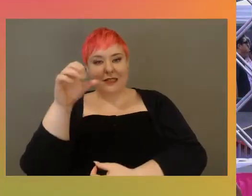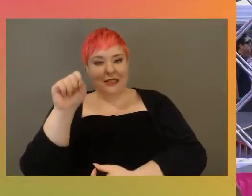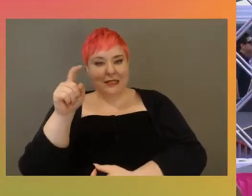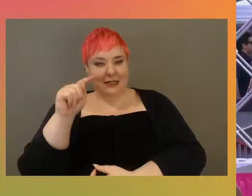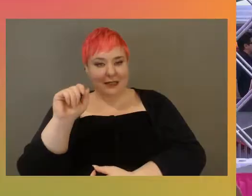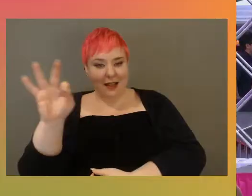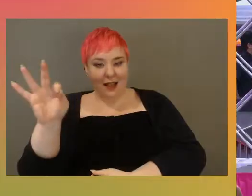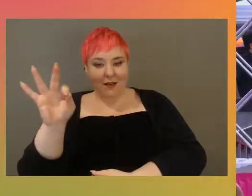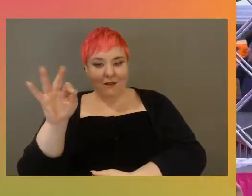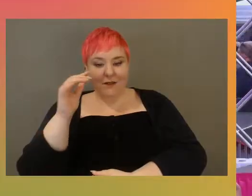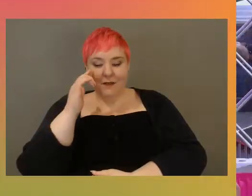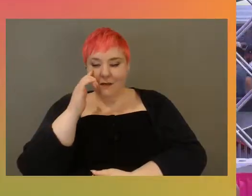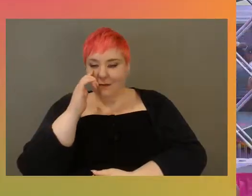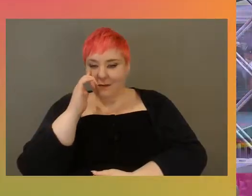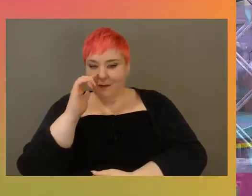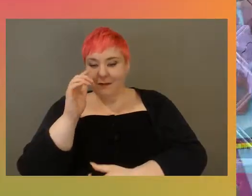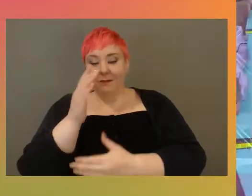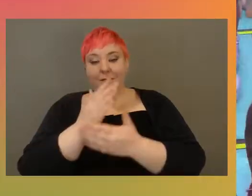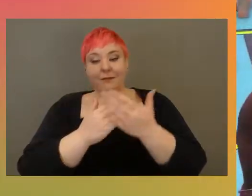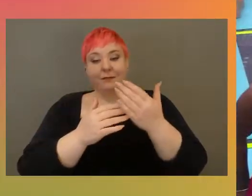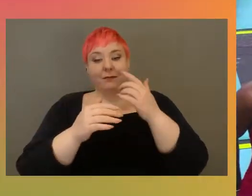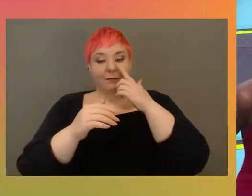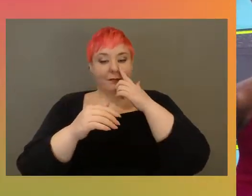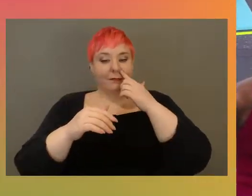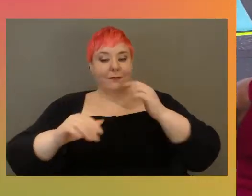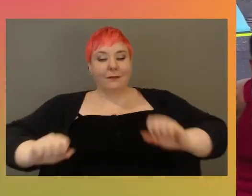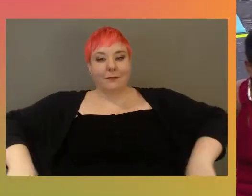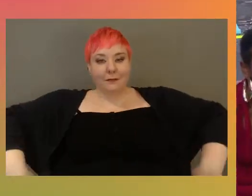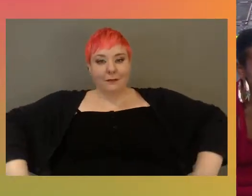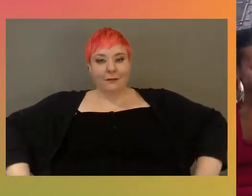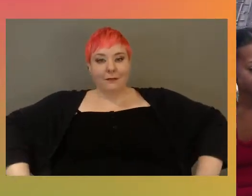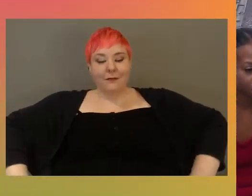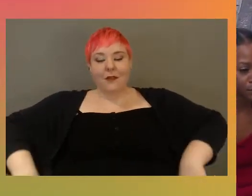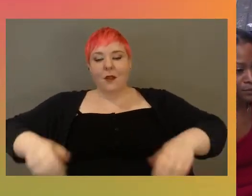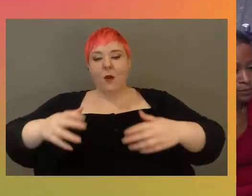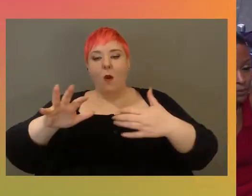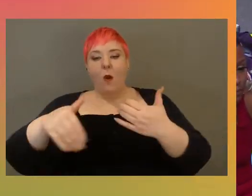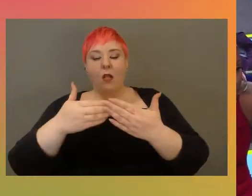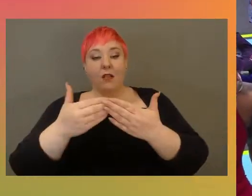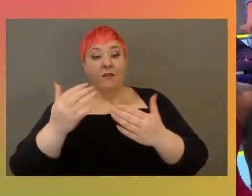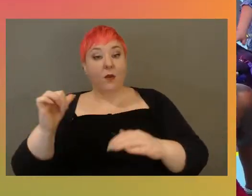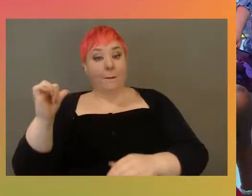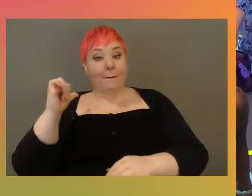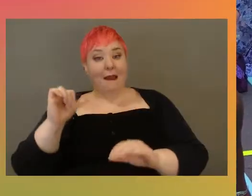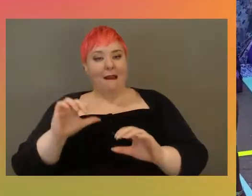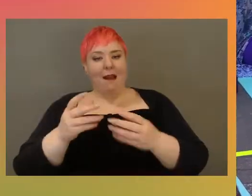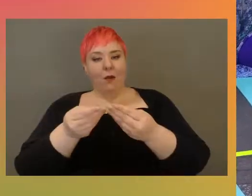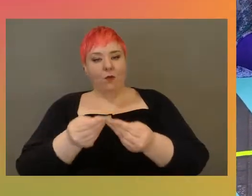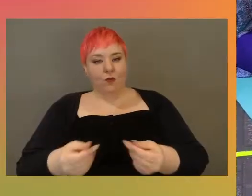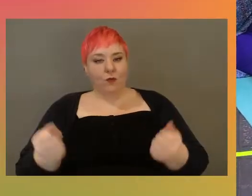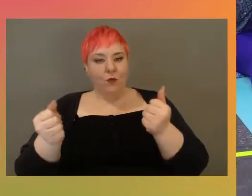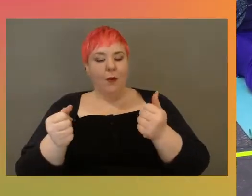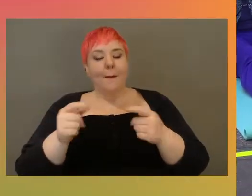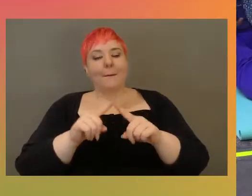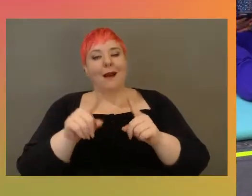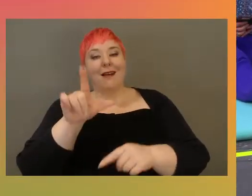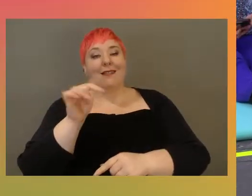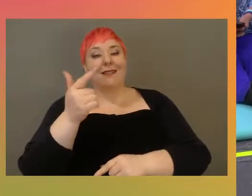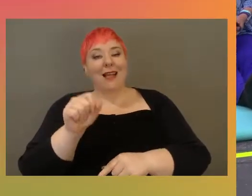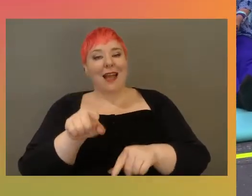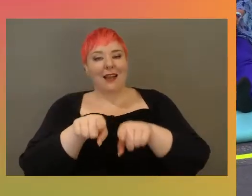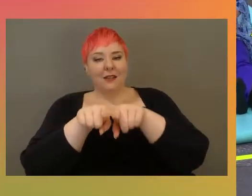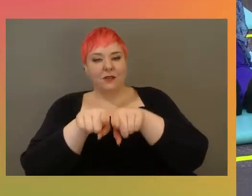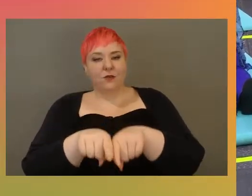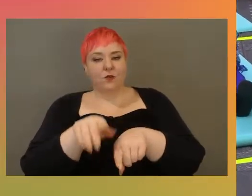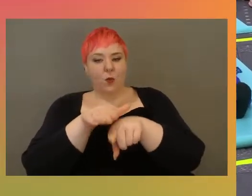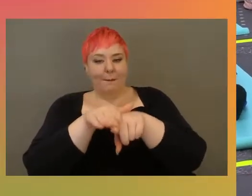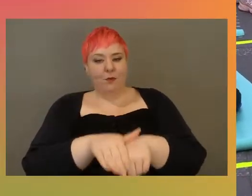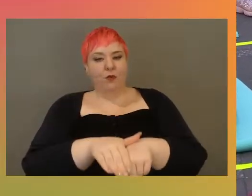POSE OF THE STAFF.